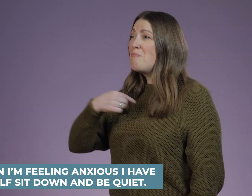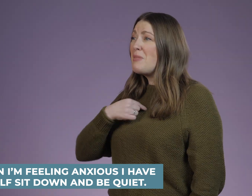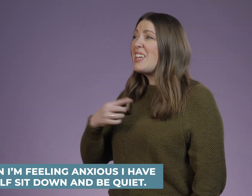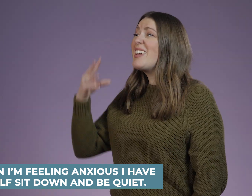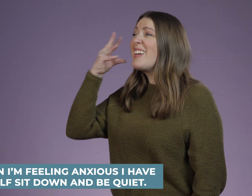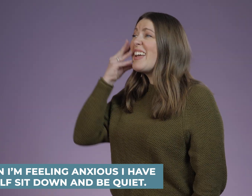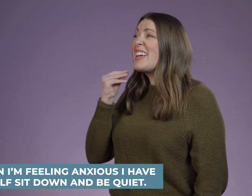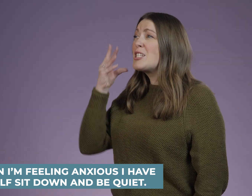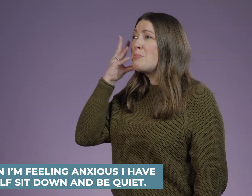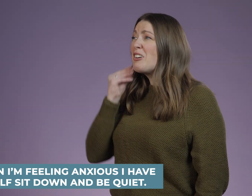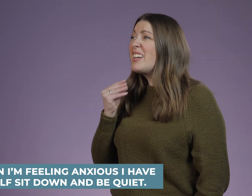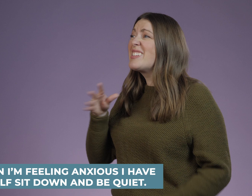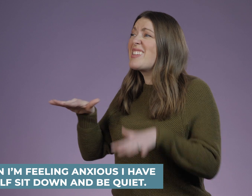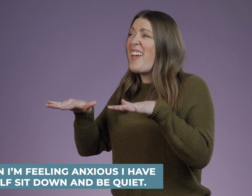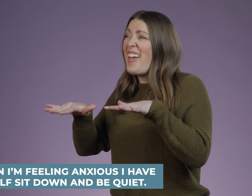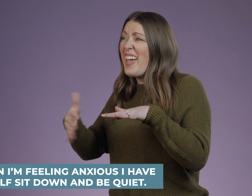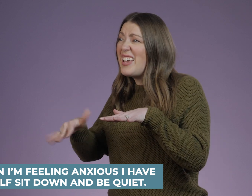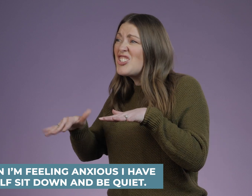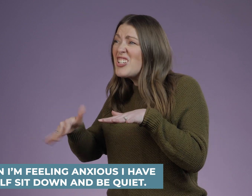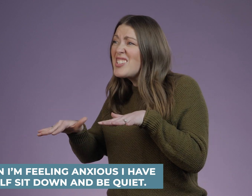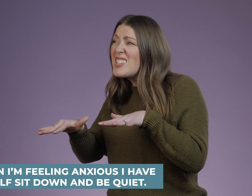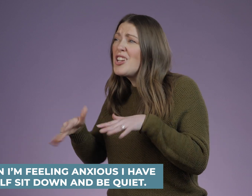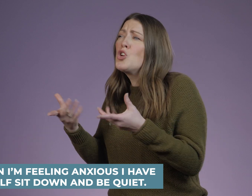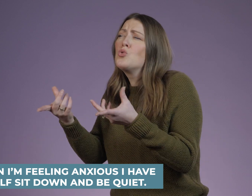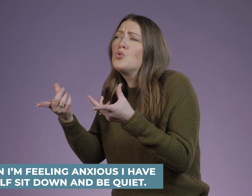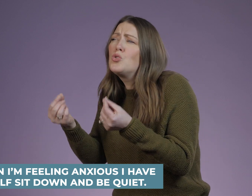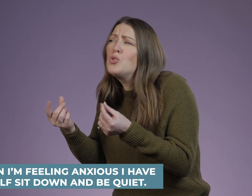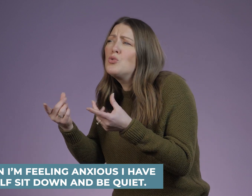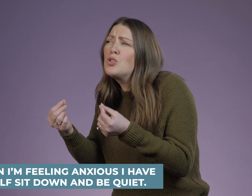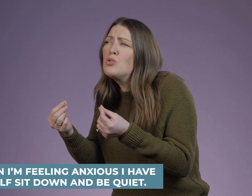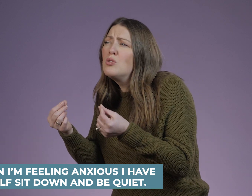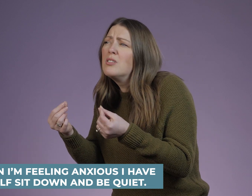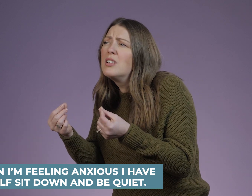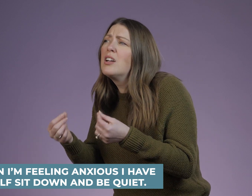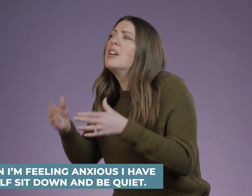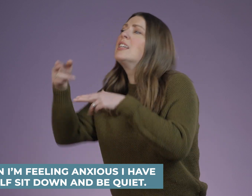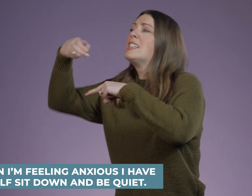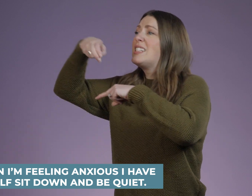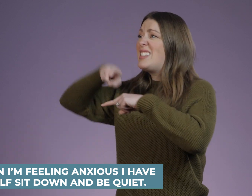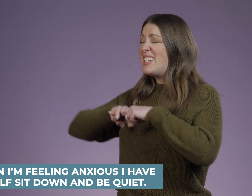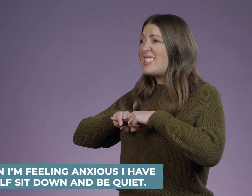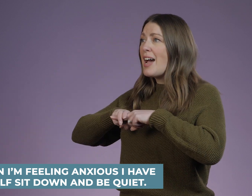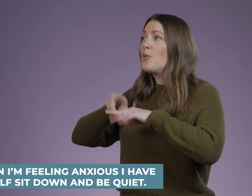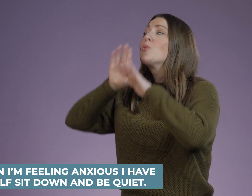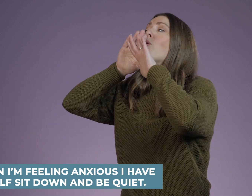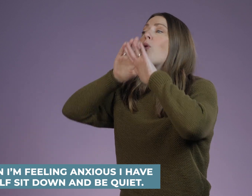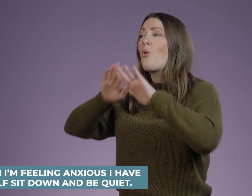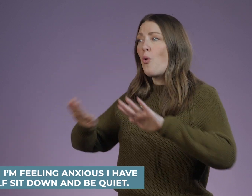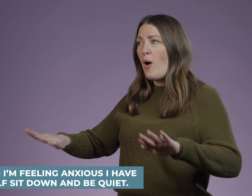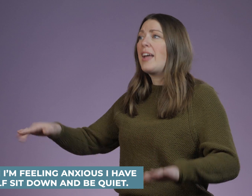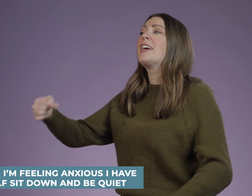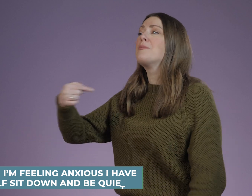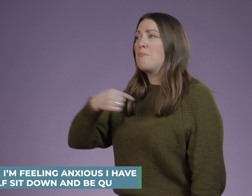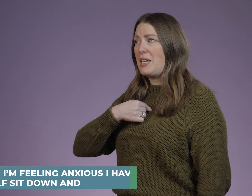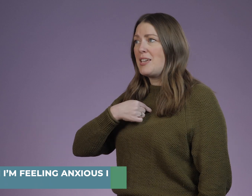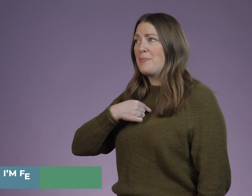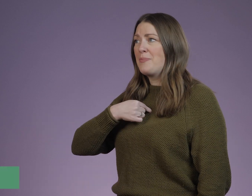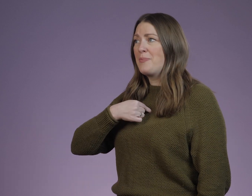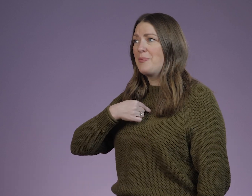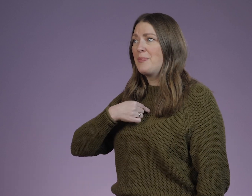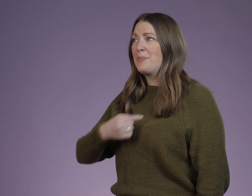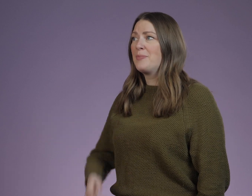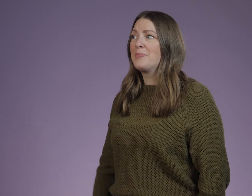ME EXPERIENCE ANXIOUS DO-DO SIT-DOWN QUIET ME